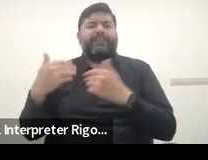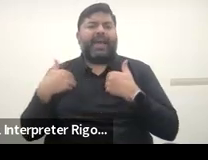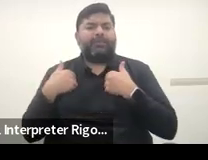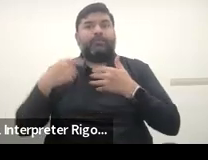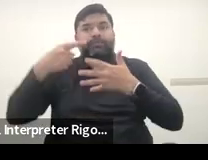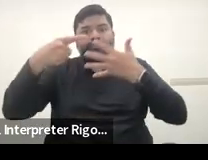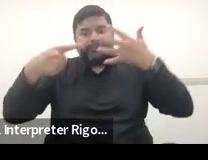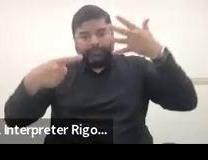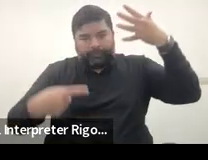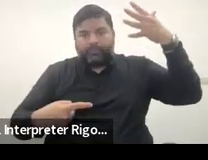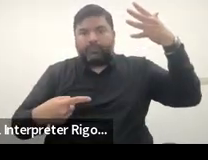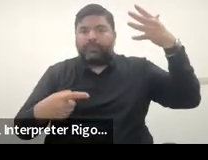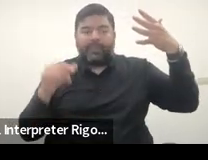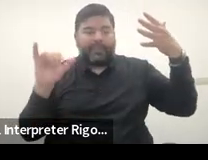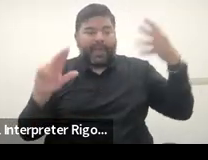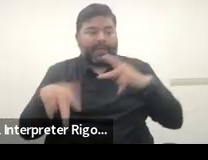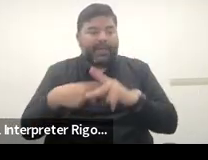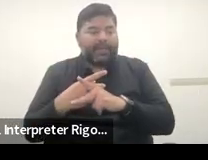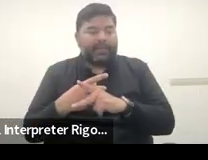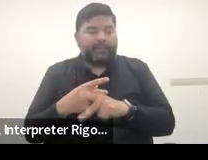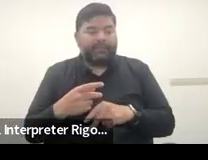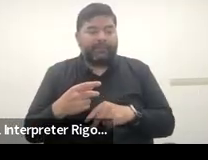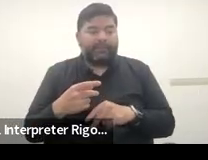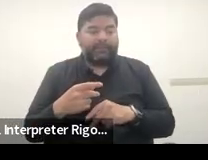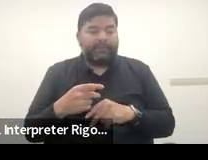That's the bulk of the information and there's also some